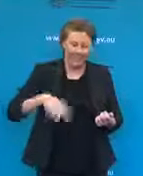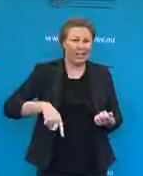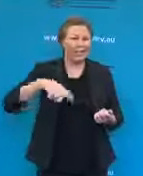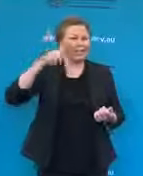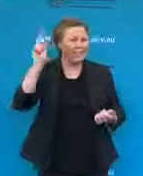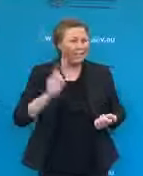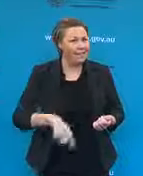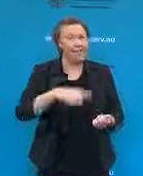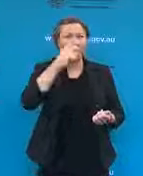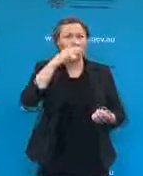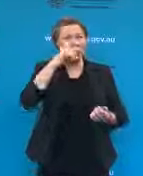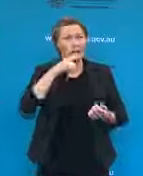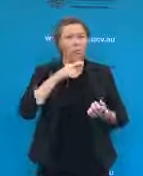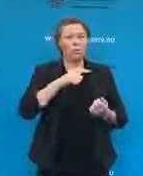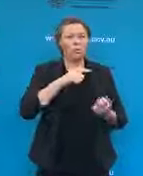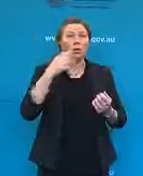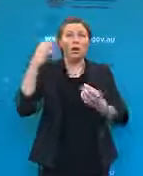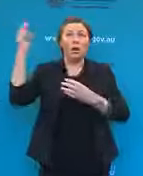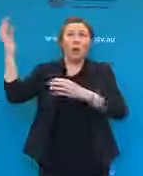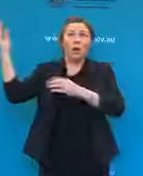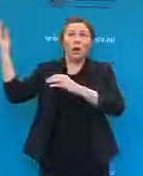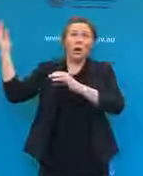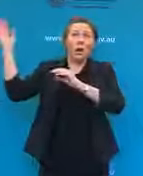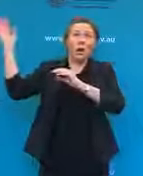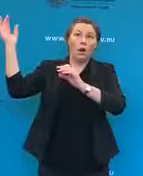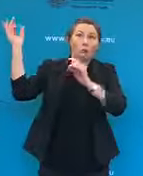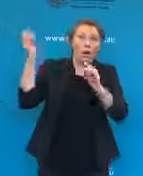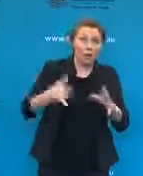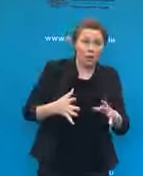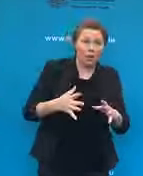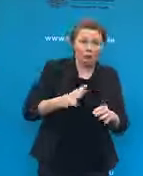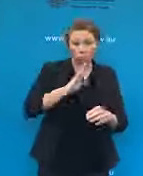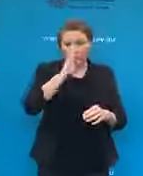through hotel quarantine and we have detected hundreds of people with